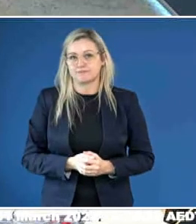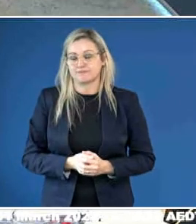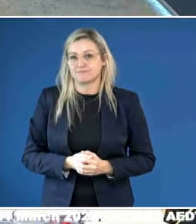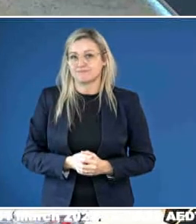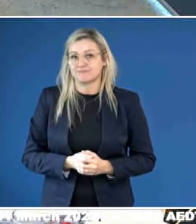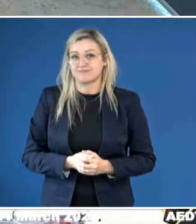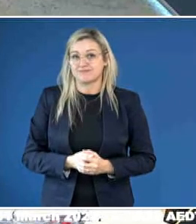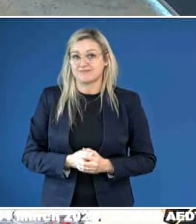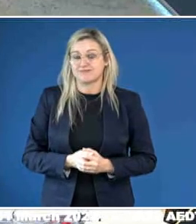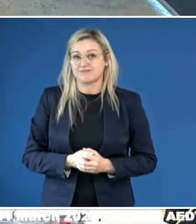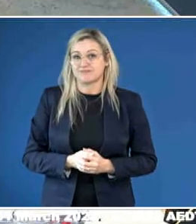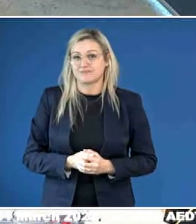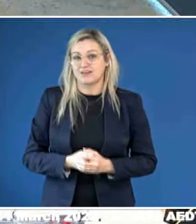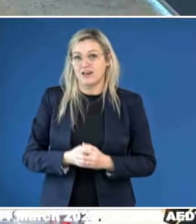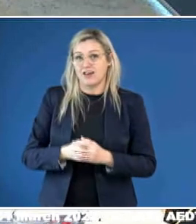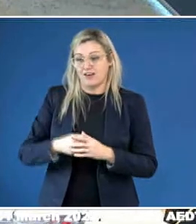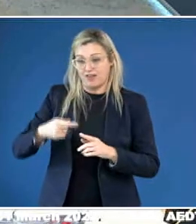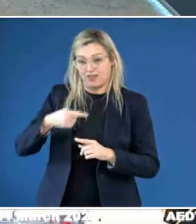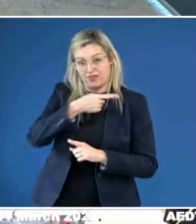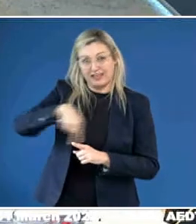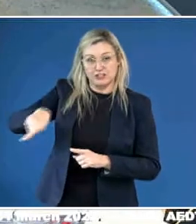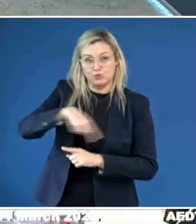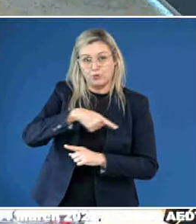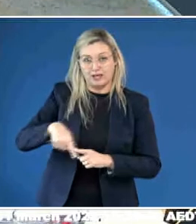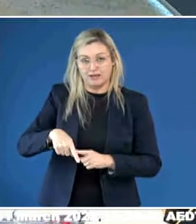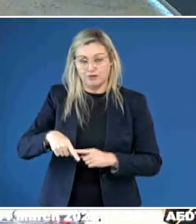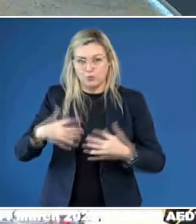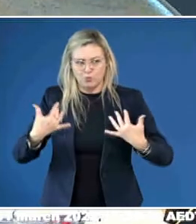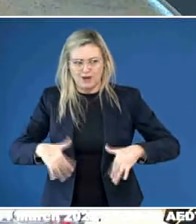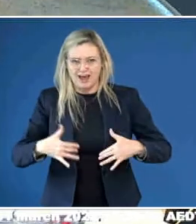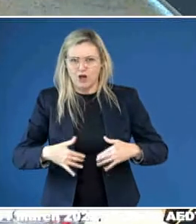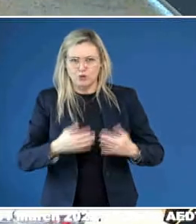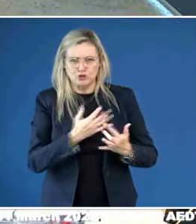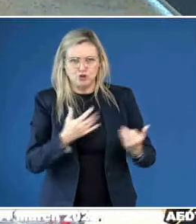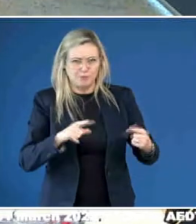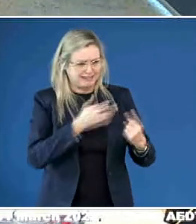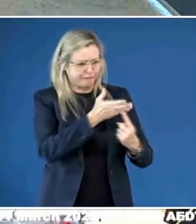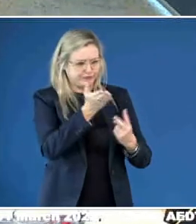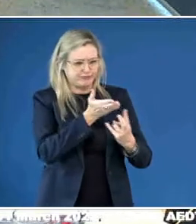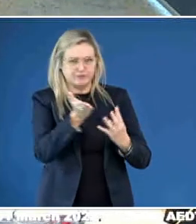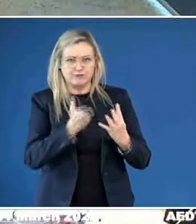the range of issues that have been addressed within the framework of domestic, family and